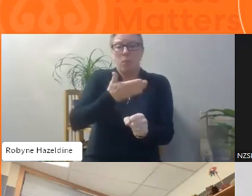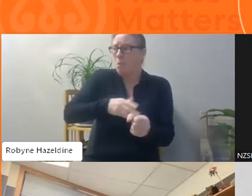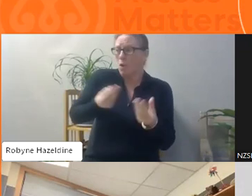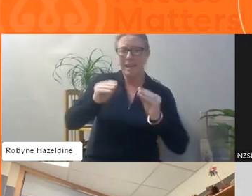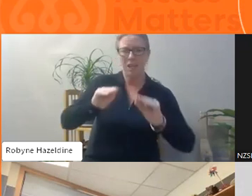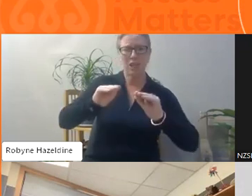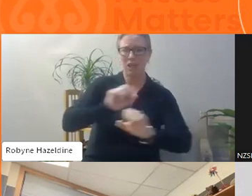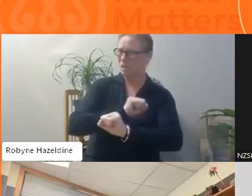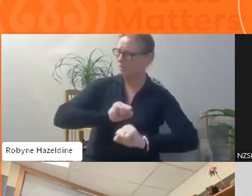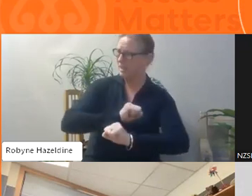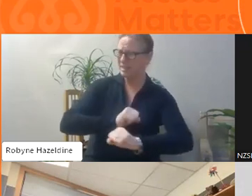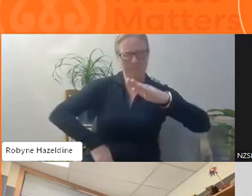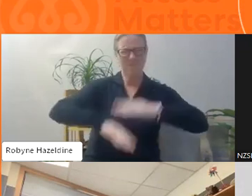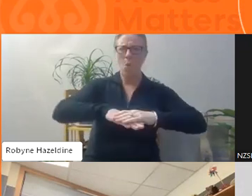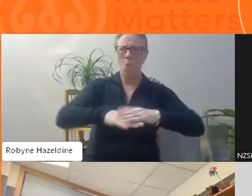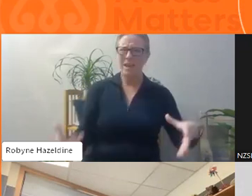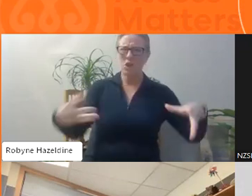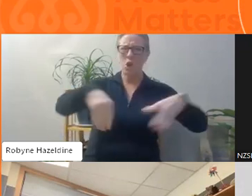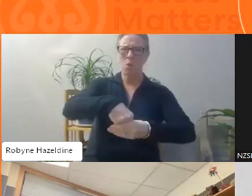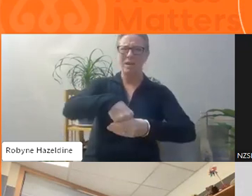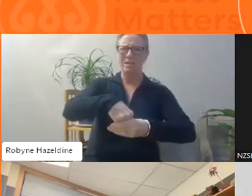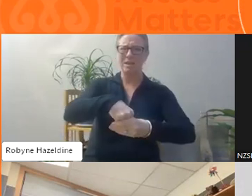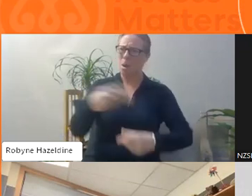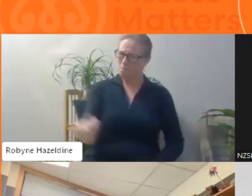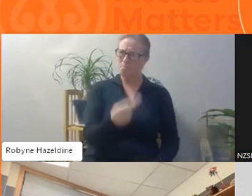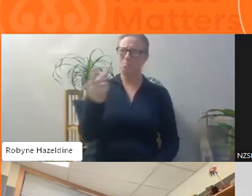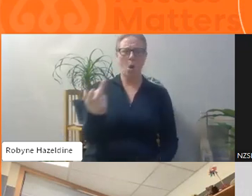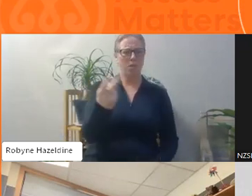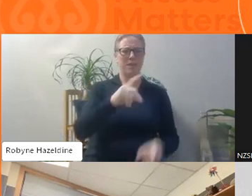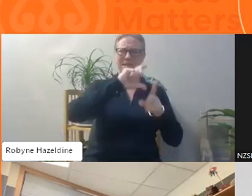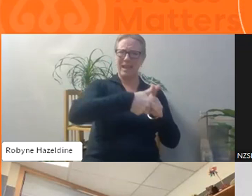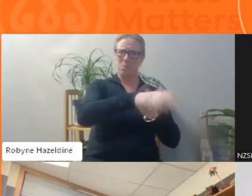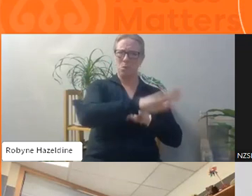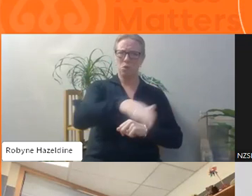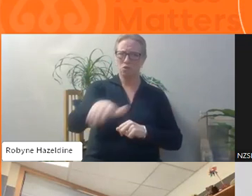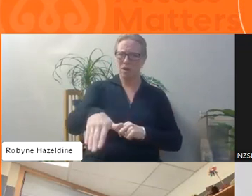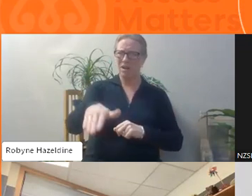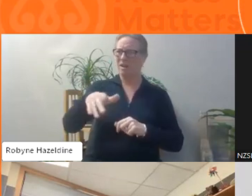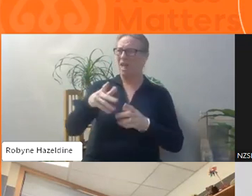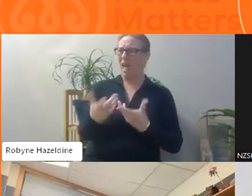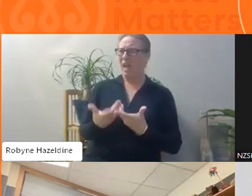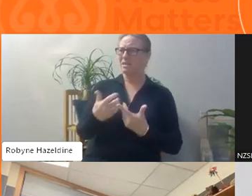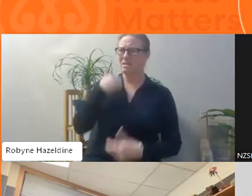can be fully included as both mokopuna whaikaha and mokopuna reo turi,